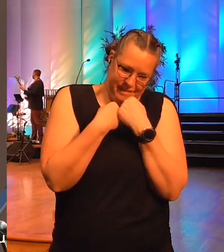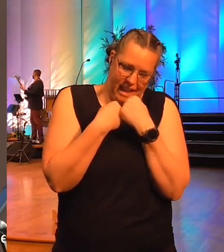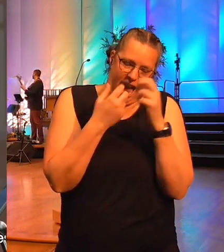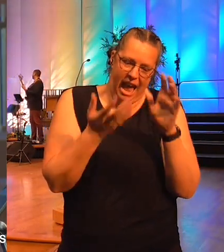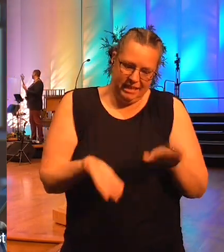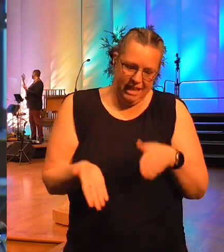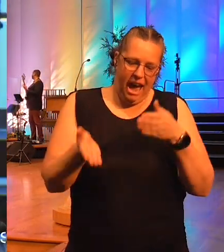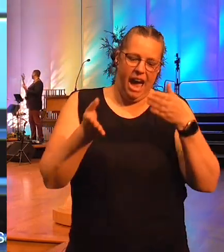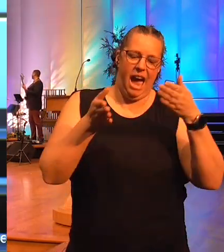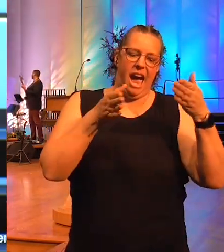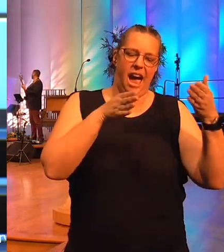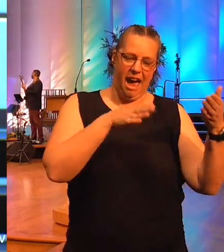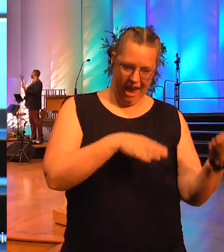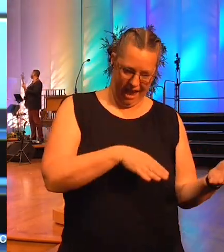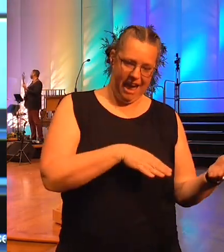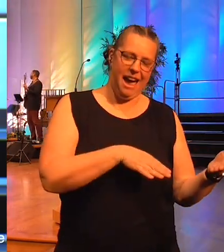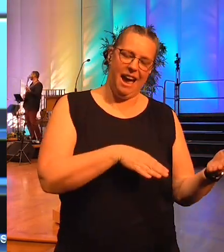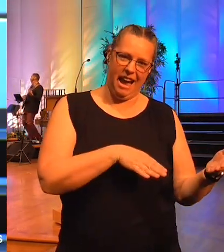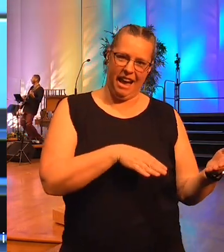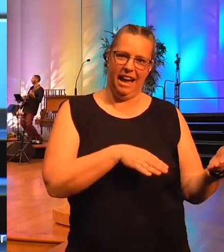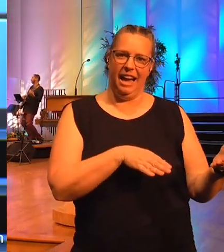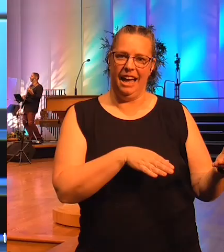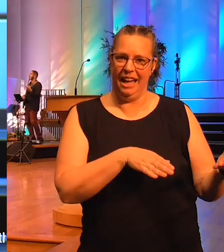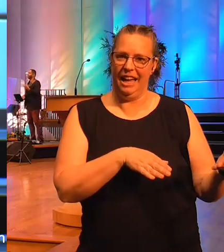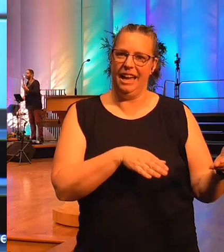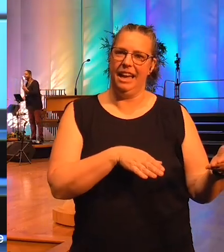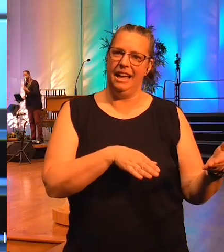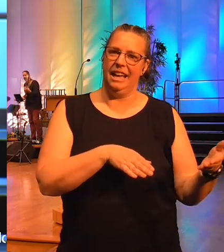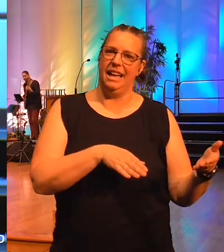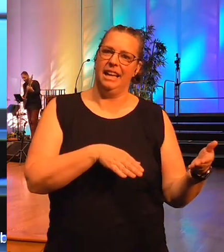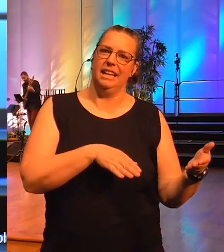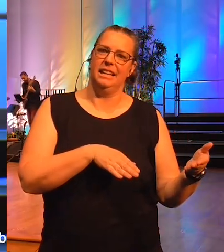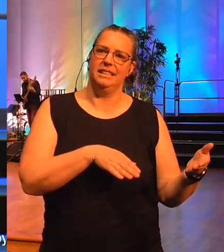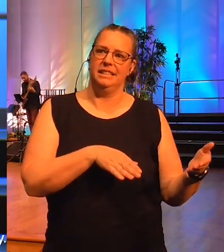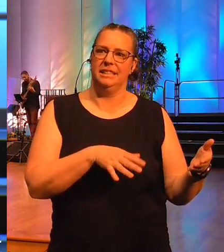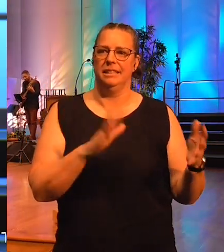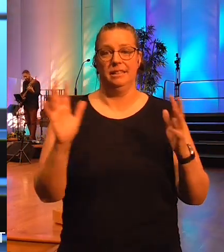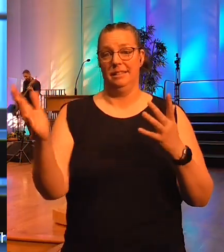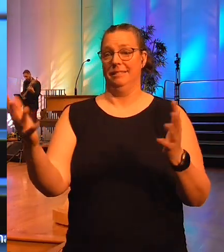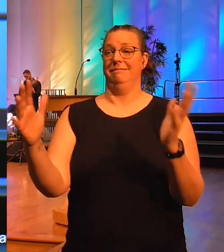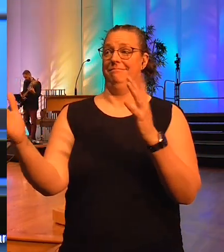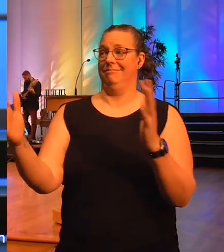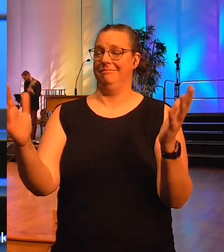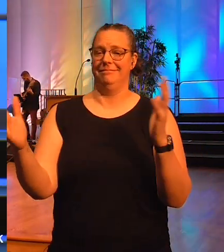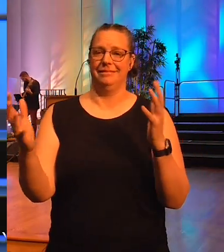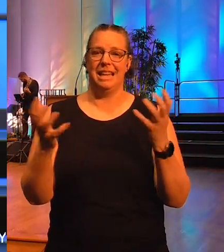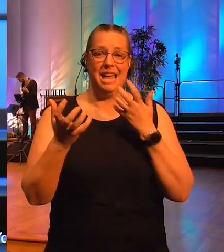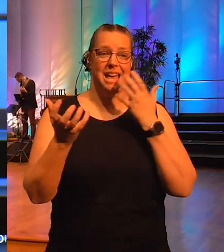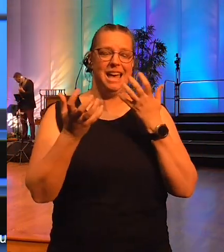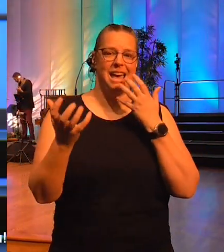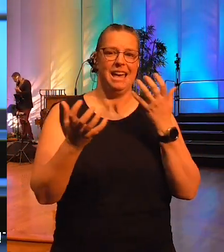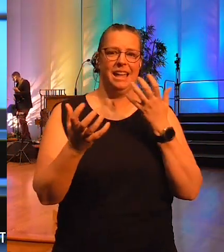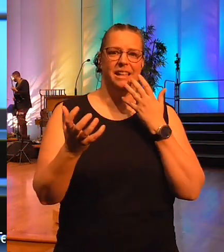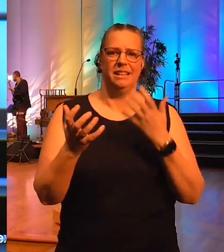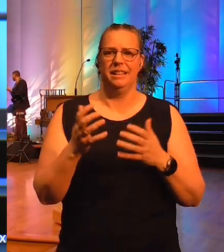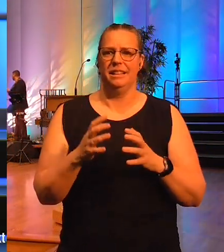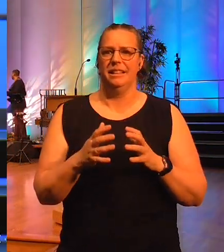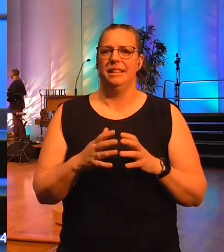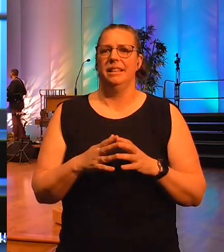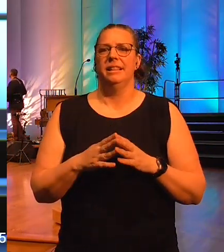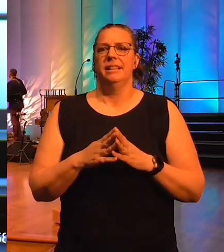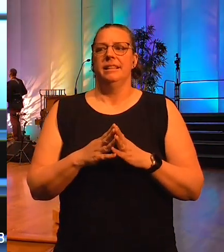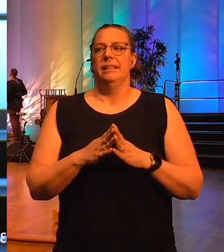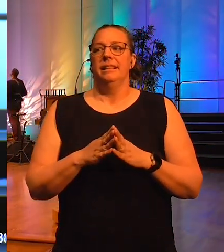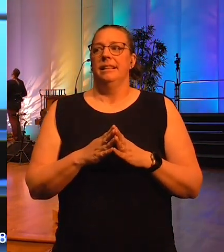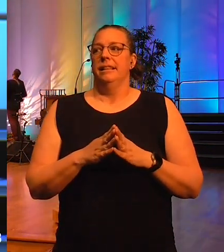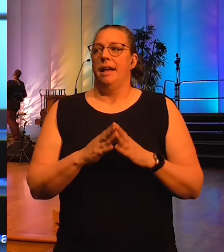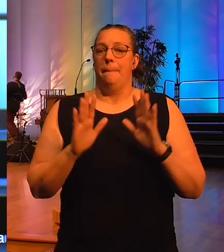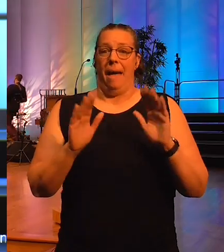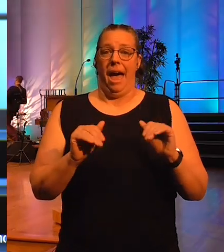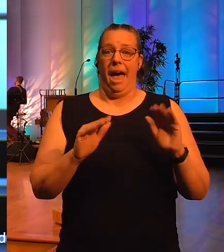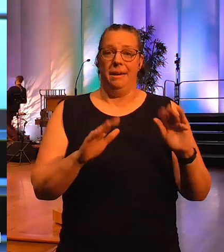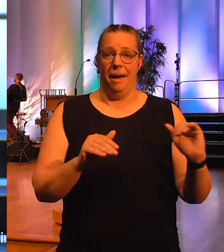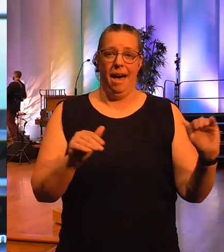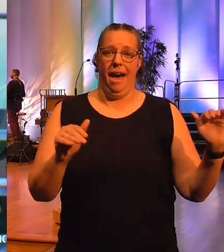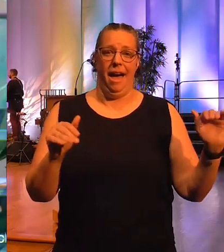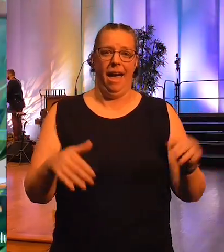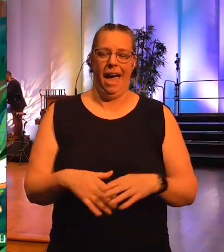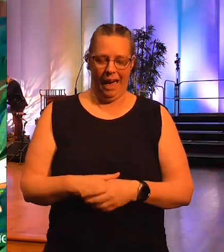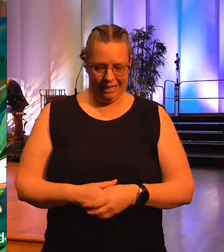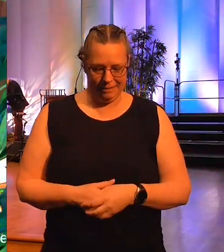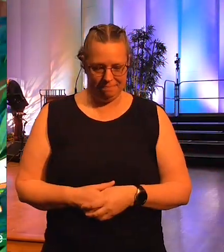die Oh My My Wo